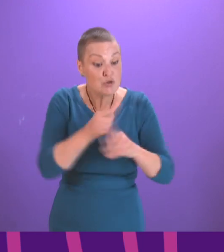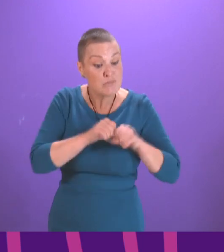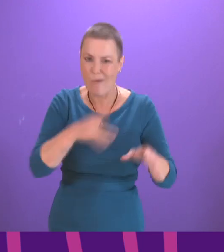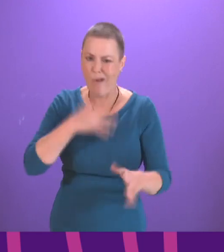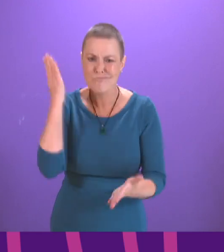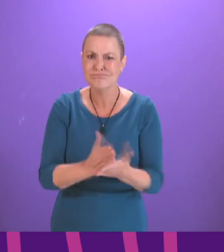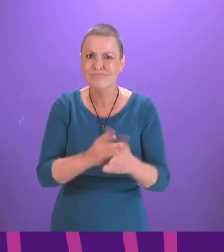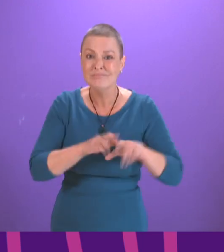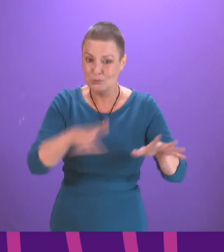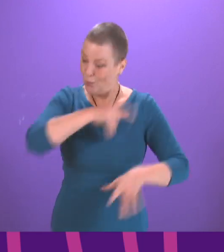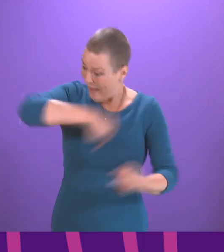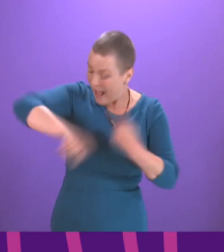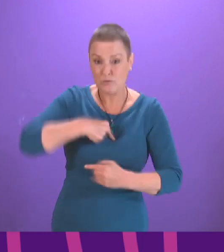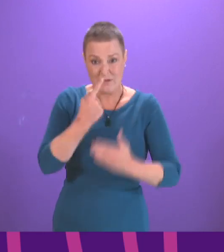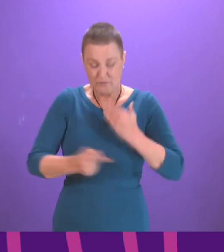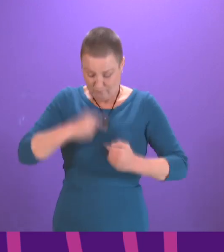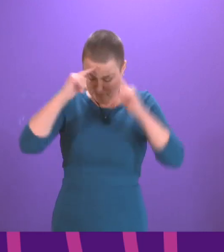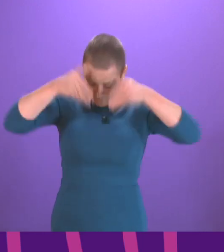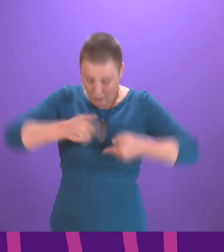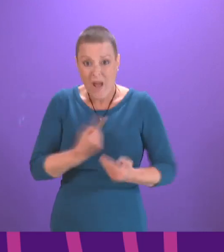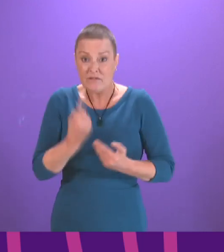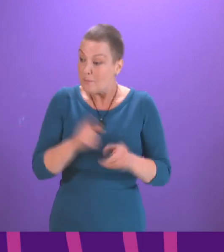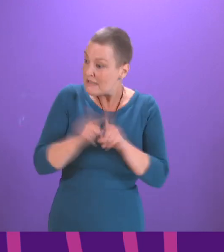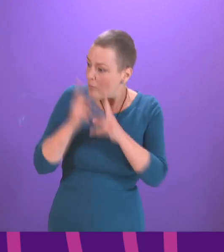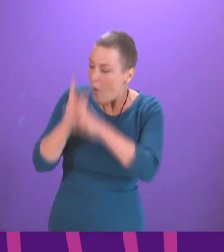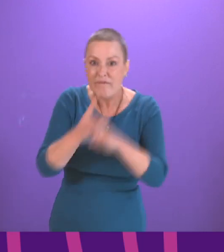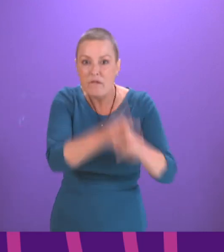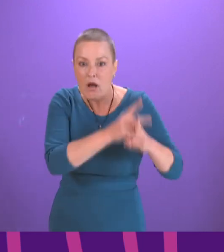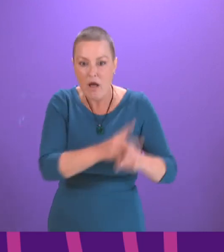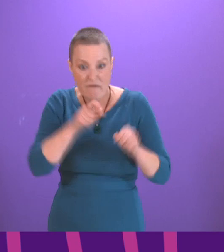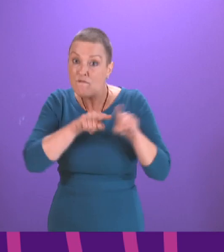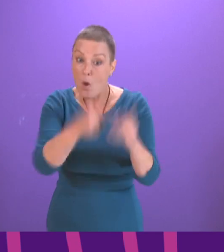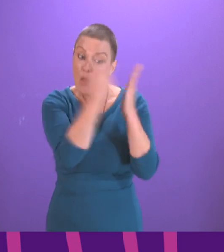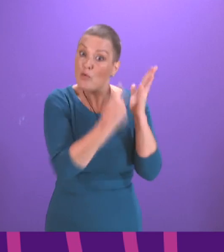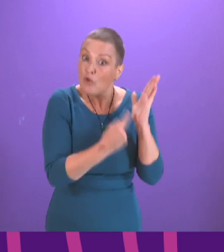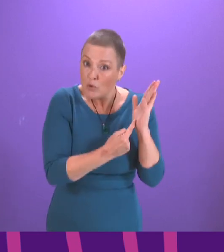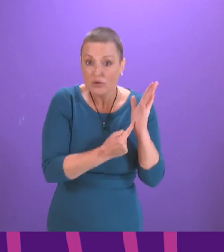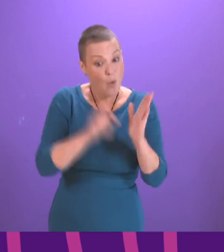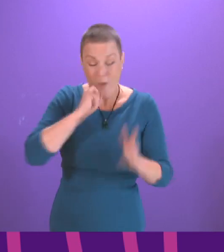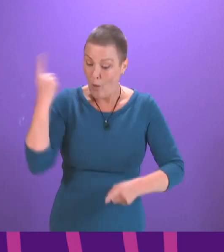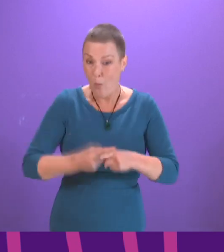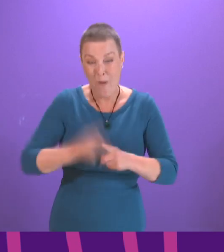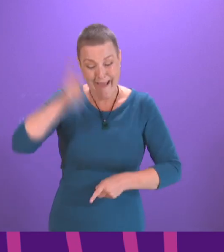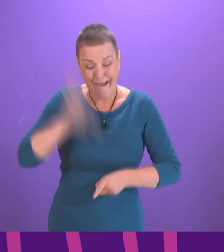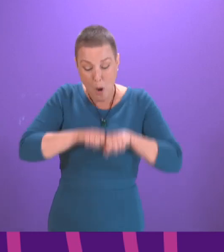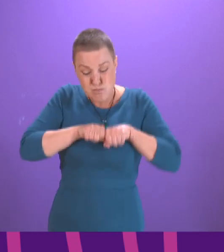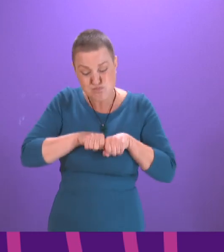unless we act individually and collectively to protect and build on the progress that we see today, that progress will quickly go into reverse.